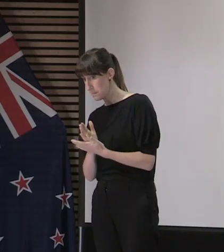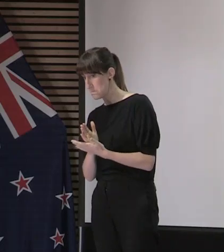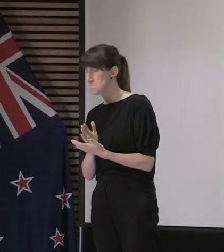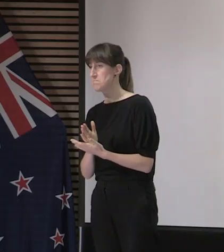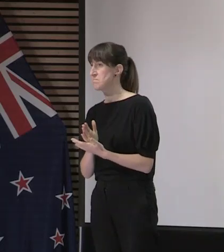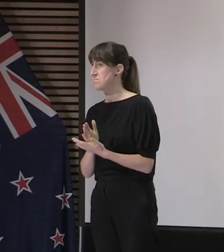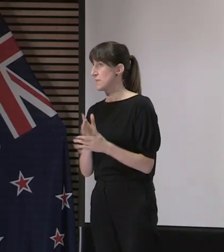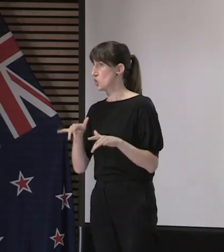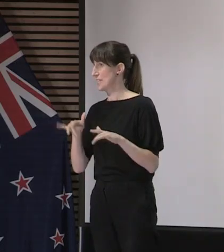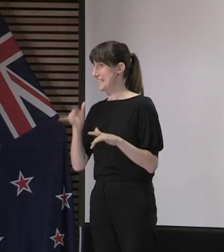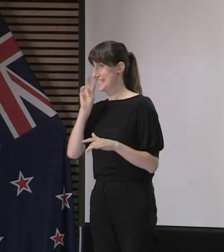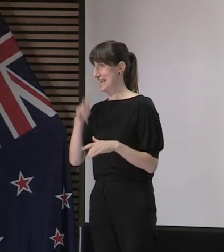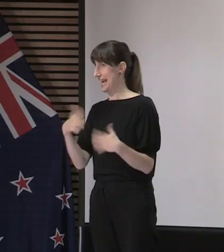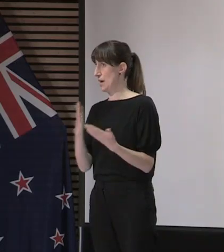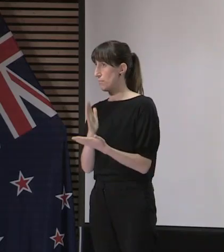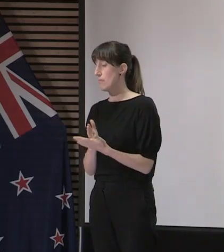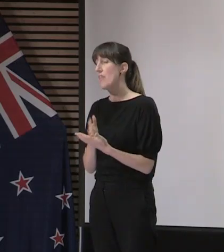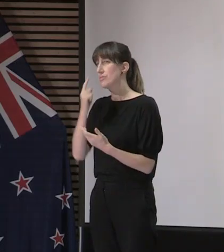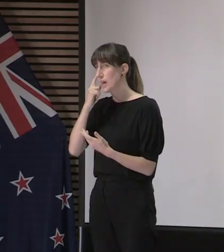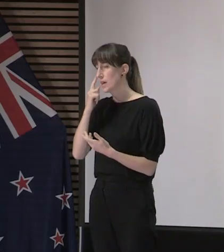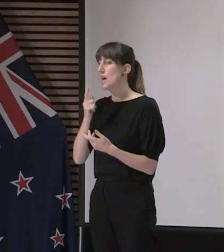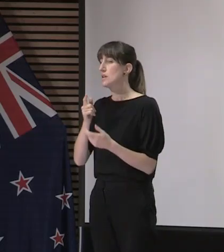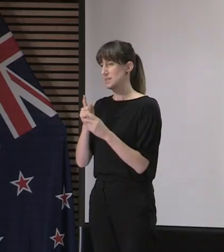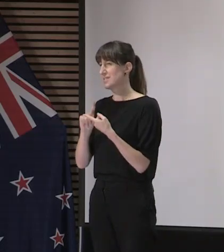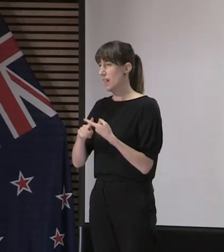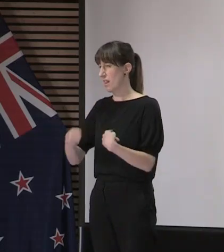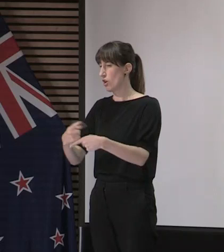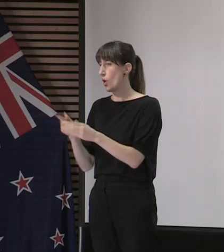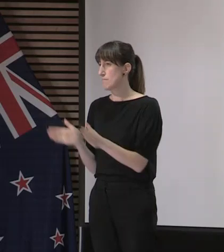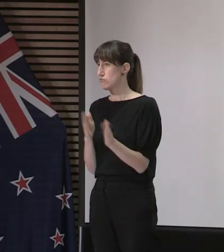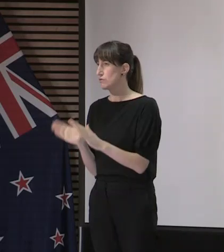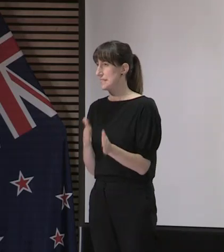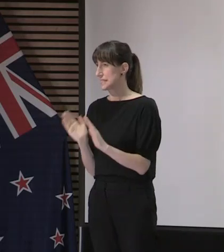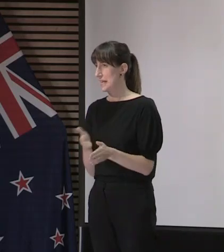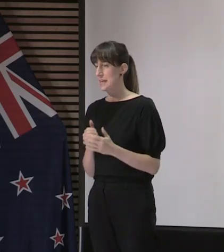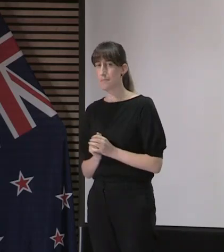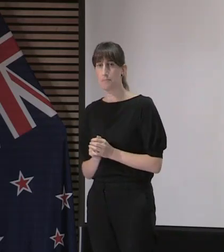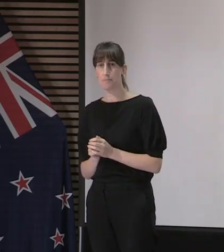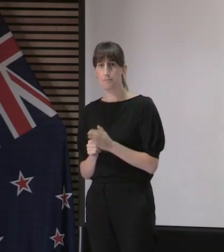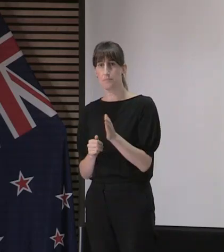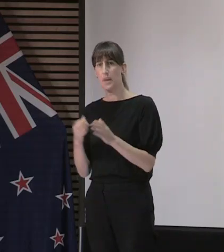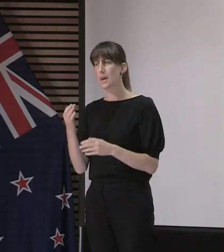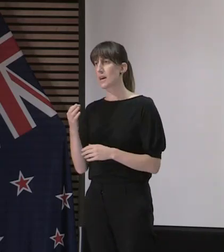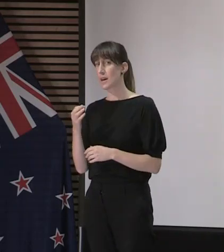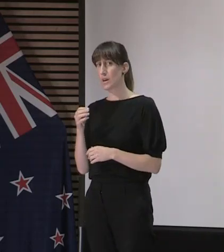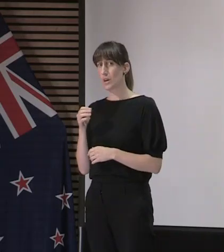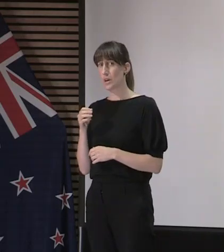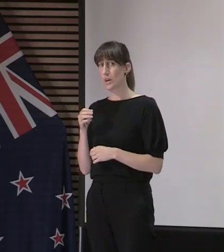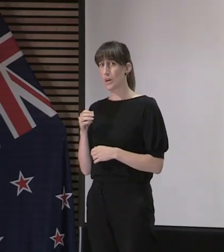holiday park. I don't have results yesterday but we haven't seen positive tests come through in the reports today. I'm assuming most of